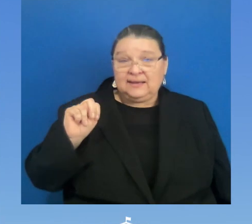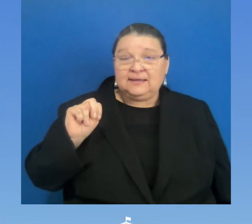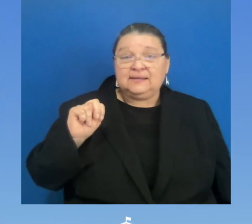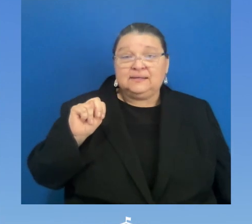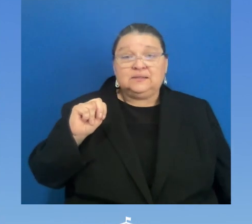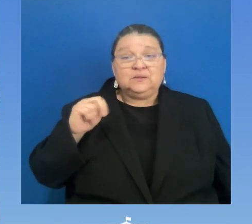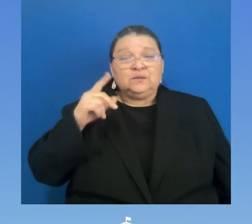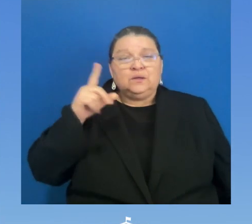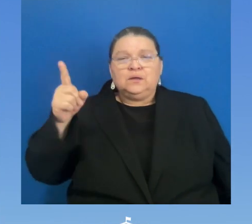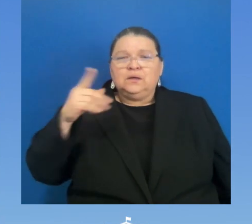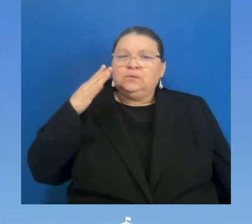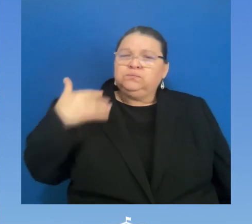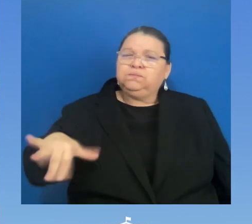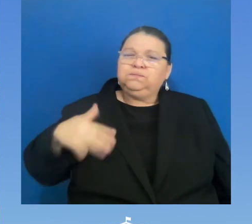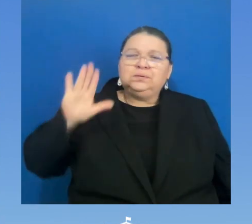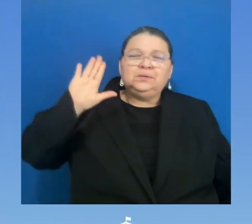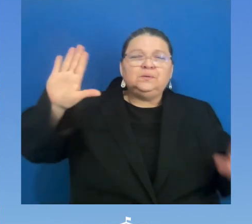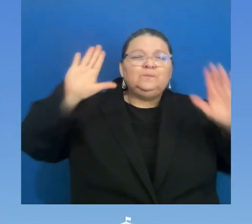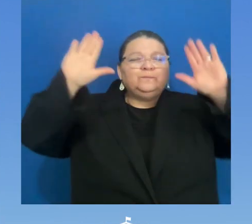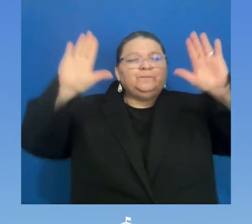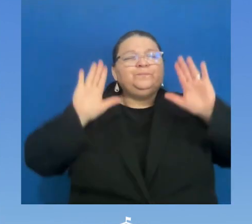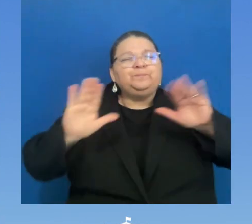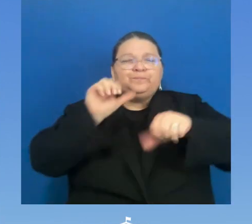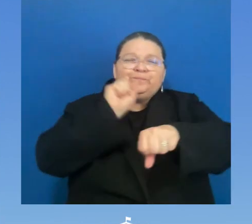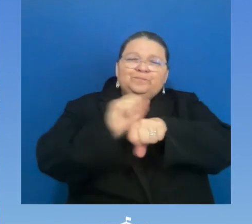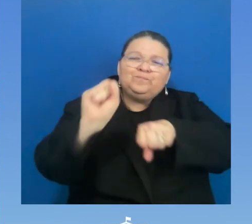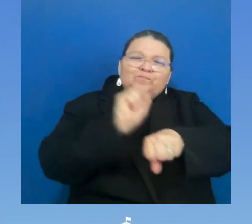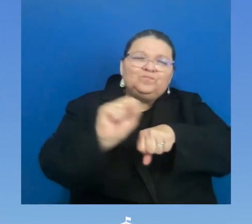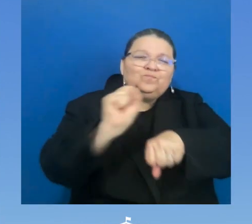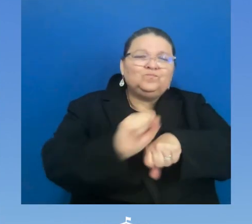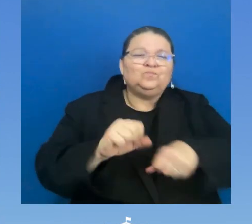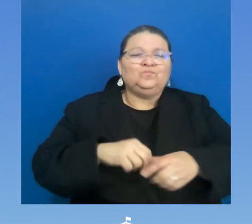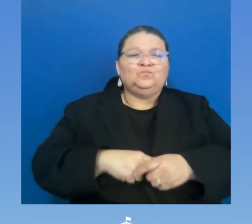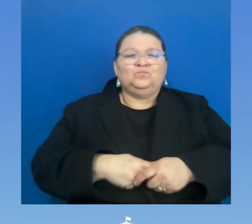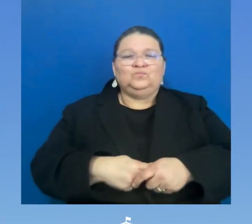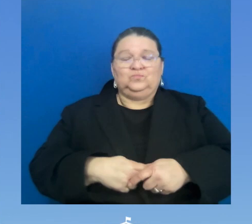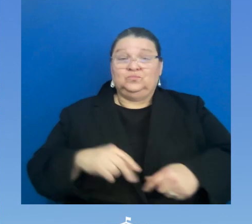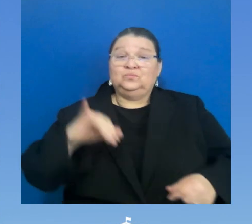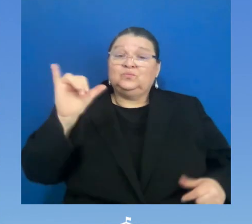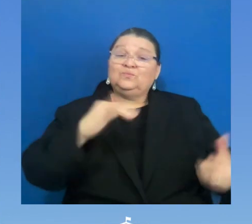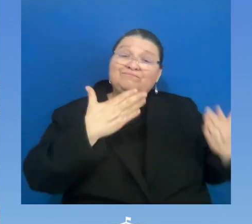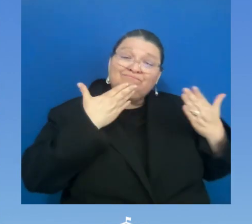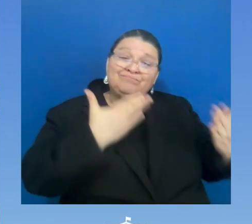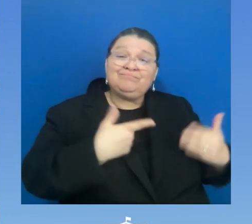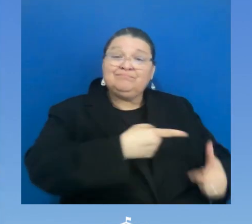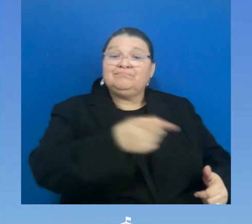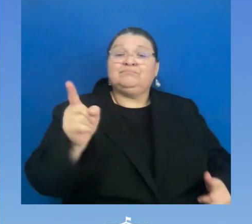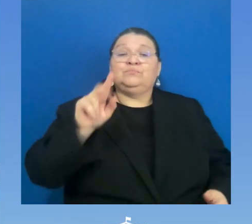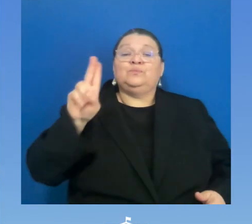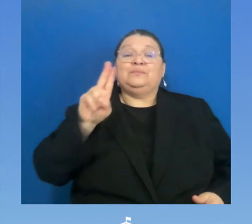And I would be remiss not to give a shout out to some of the members of the U.S. national soccer players that are here with us today.